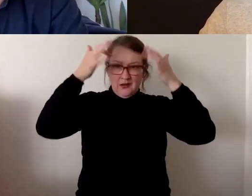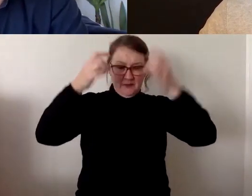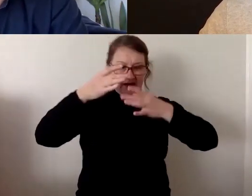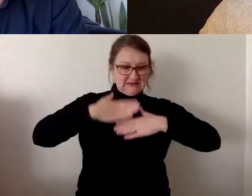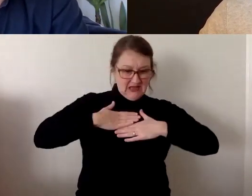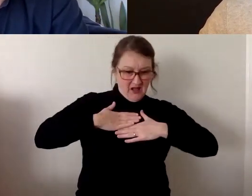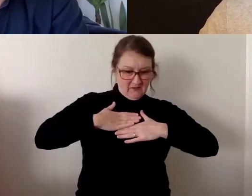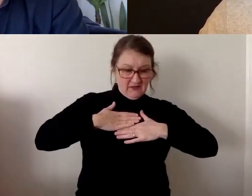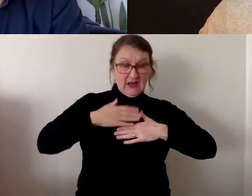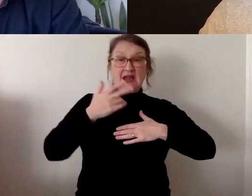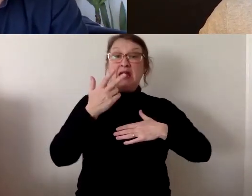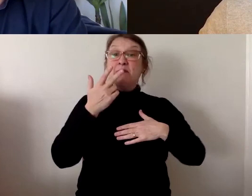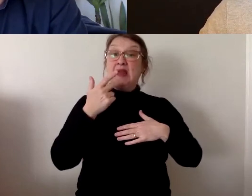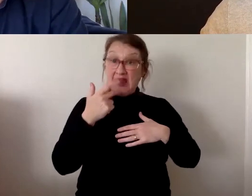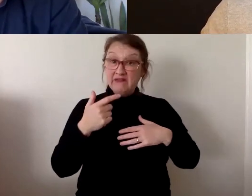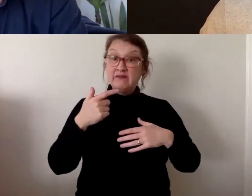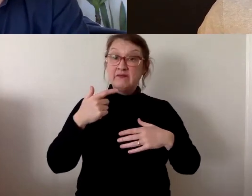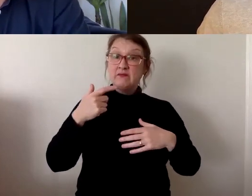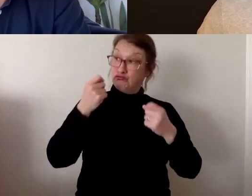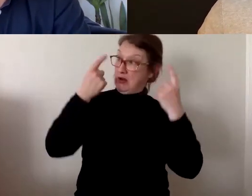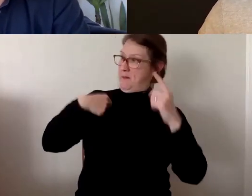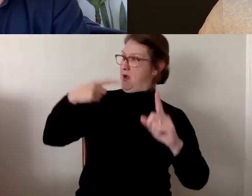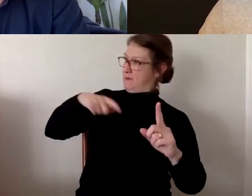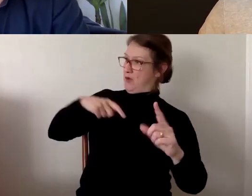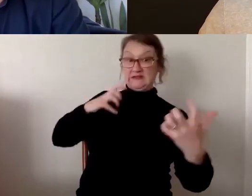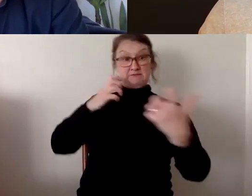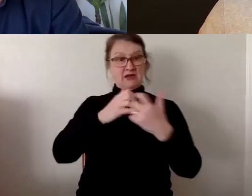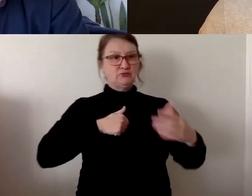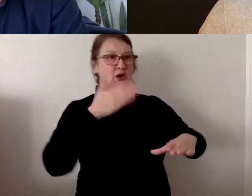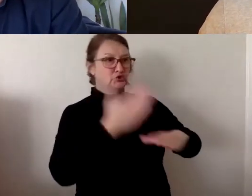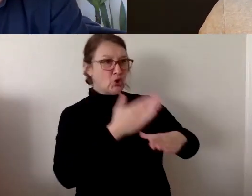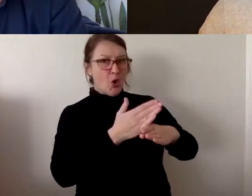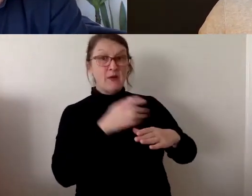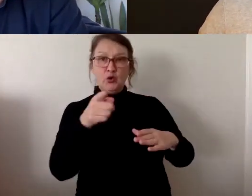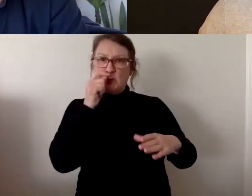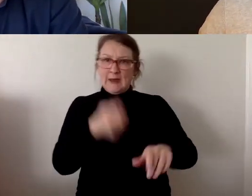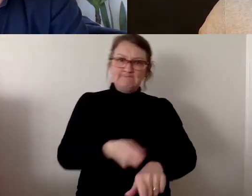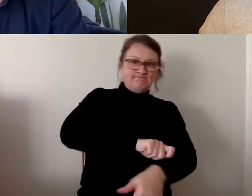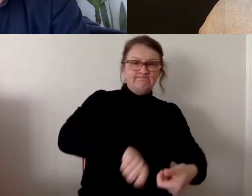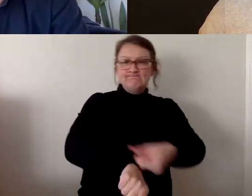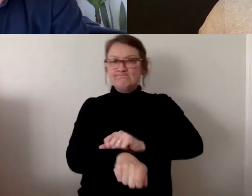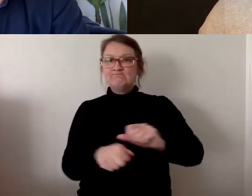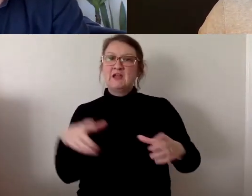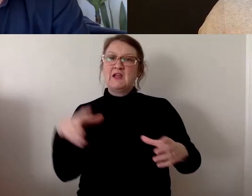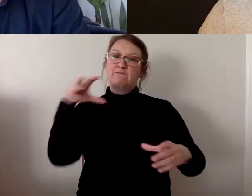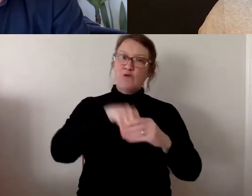if those things still align, you can then - with conviction - get behind what the organisation's doing and help your team to discover their purposes.